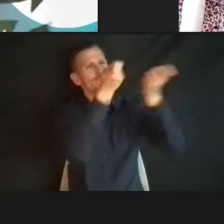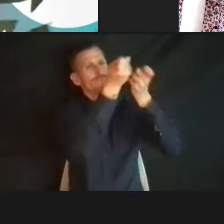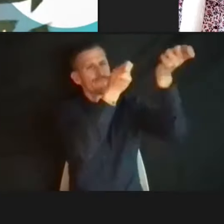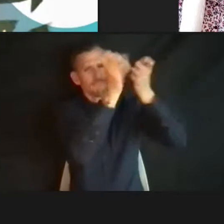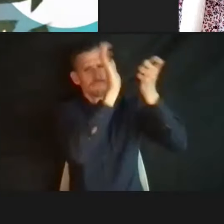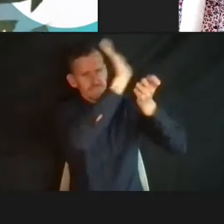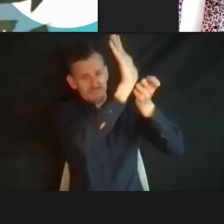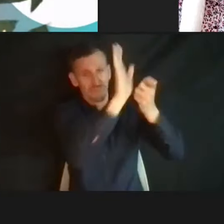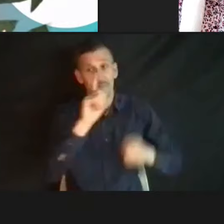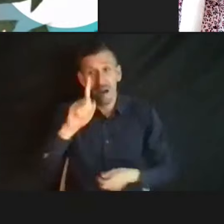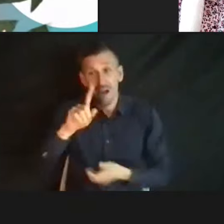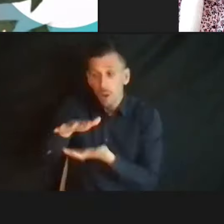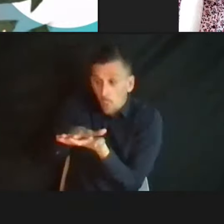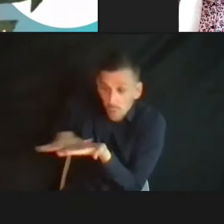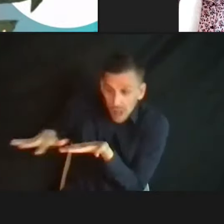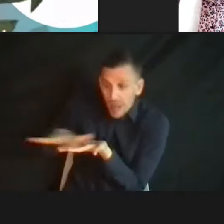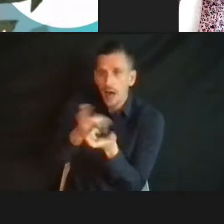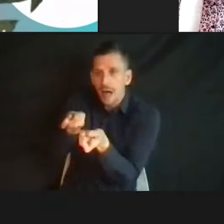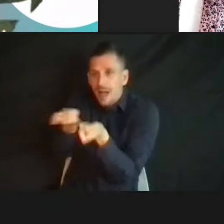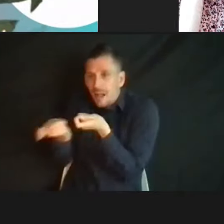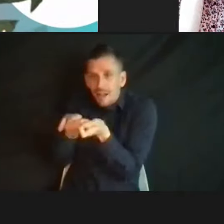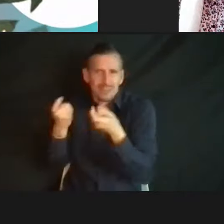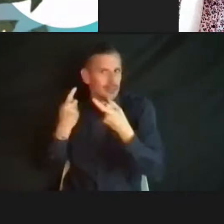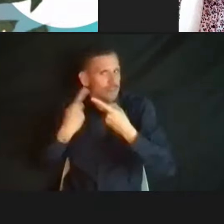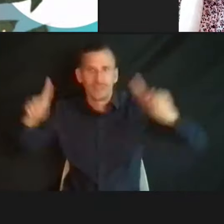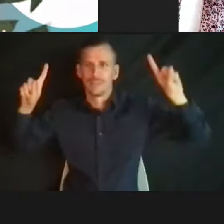each community has a traditional way of organizing themselves. That's the best